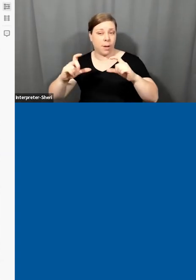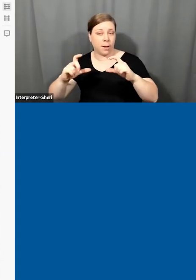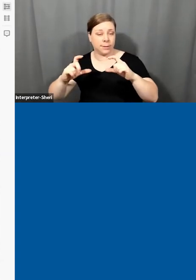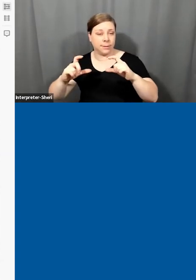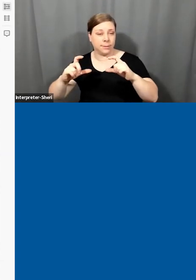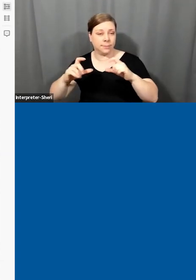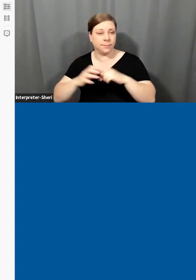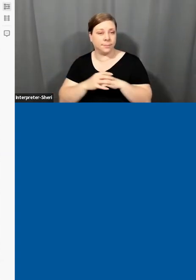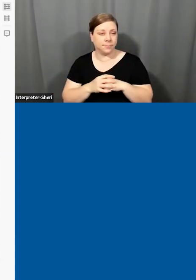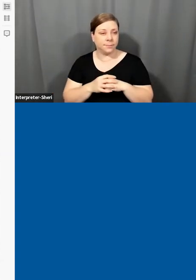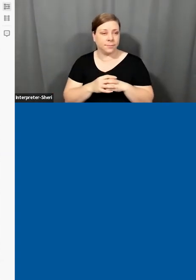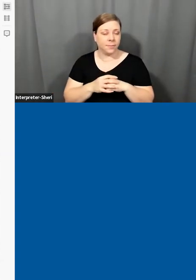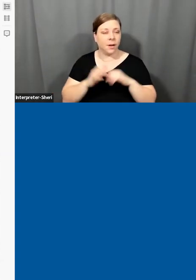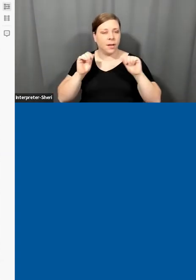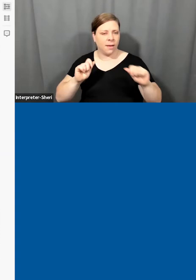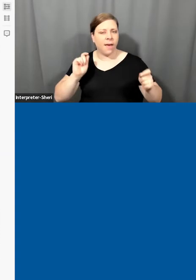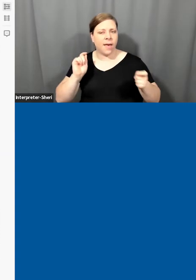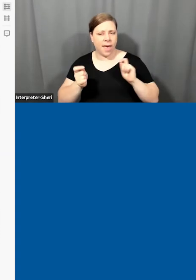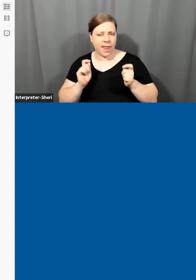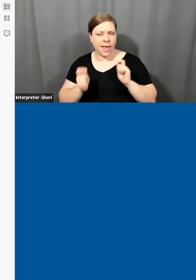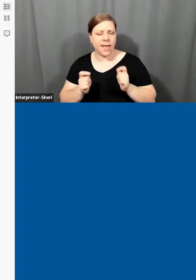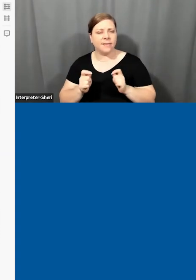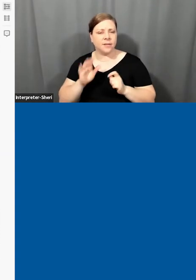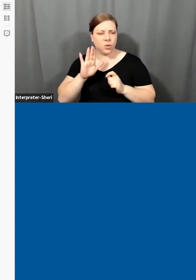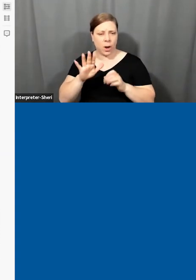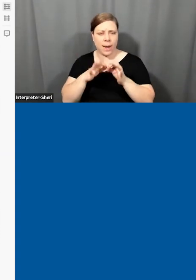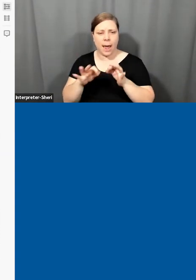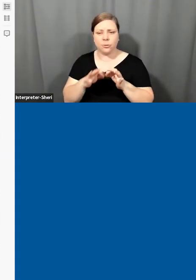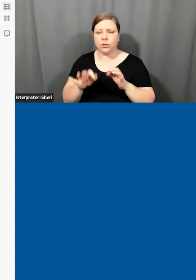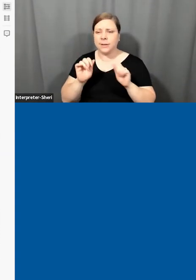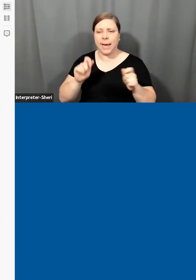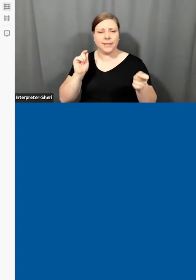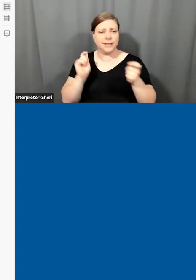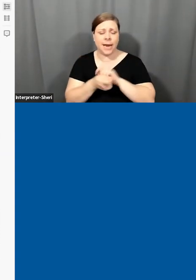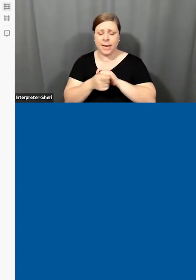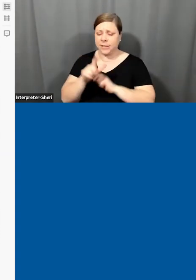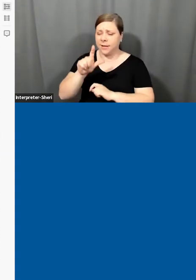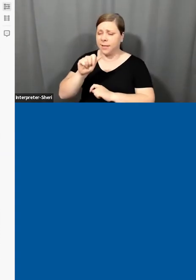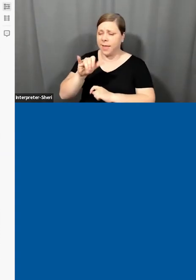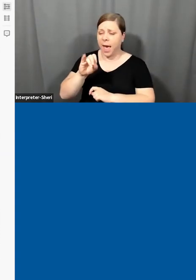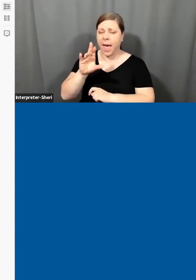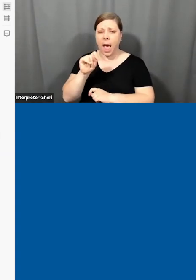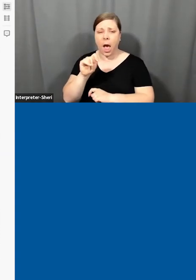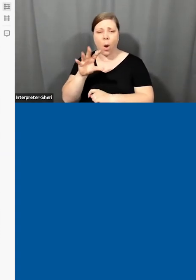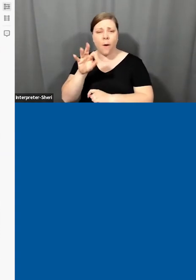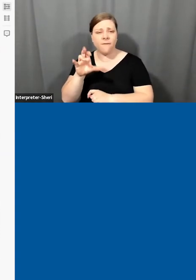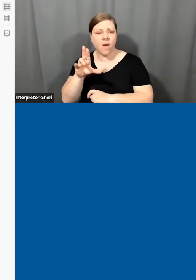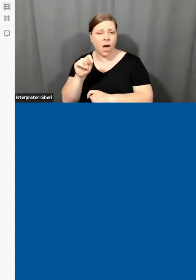you can edit the captions clip. So you can change the layout, you can change the font size, the alignment, the opacity,